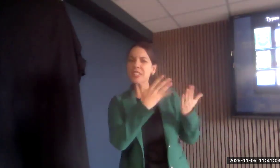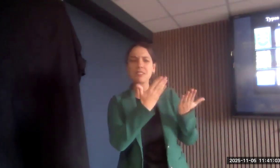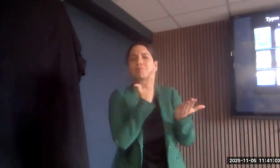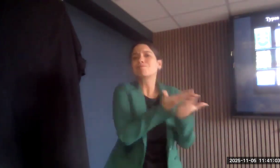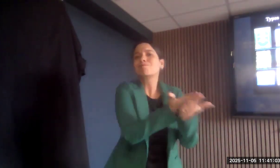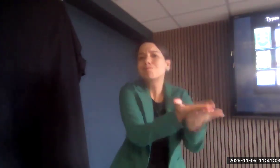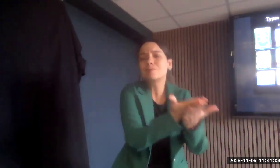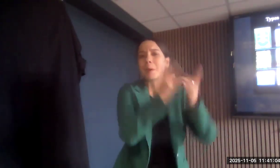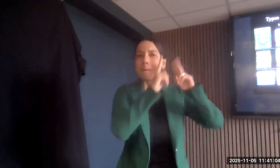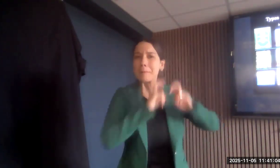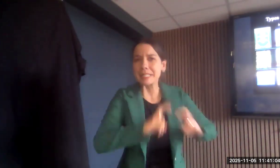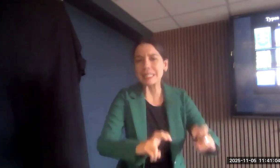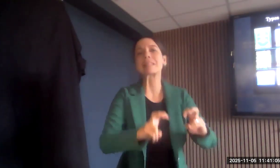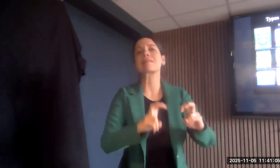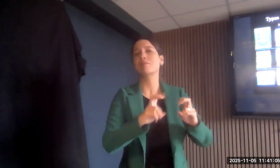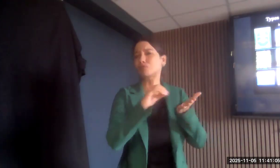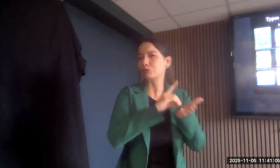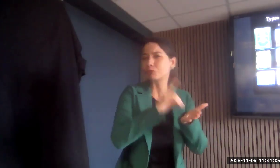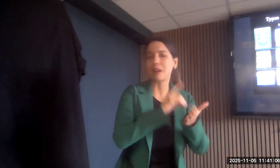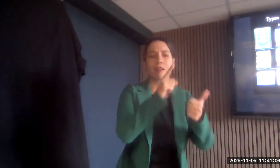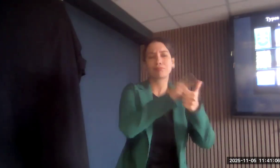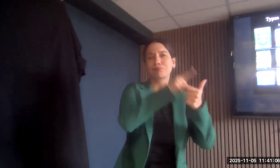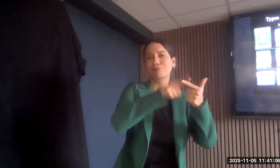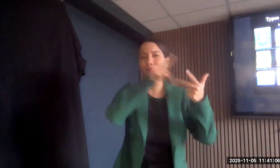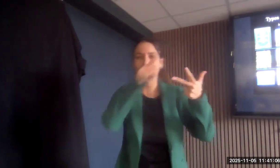drilling down on some of the claims that have been made previously.